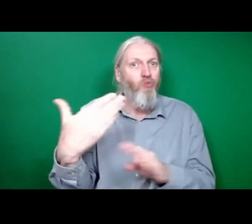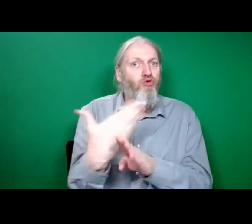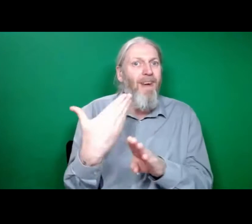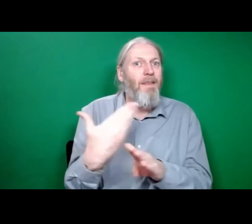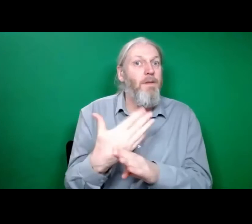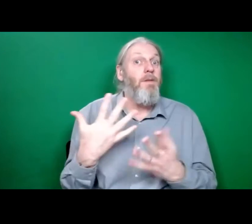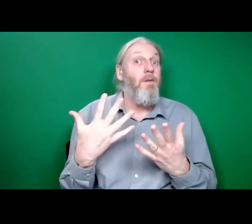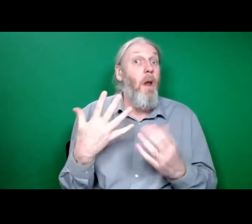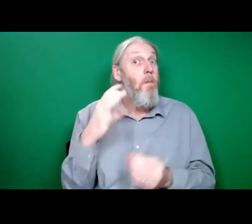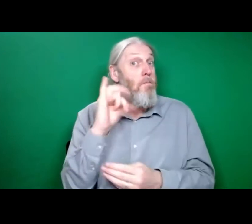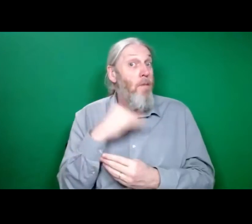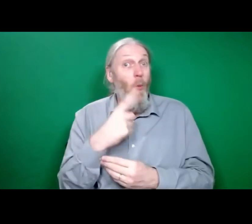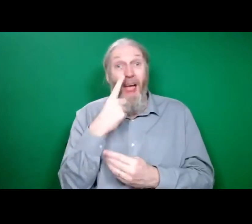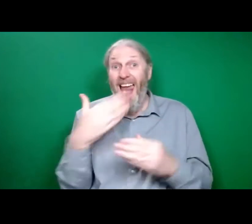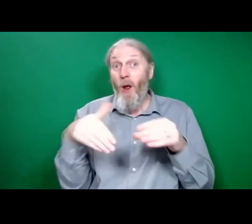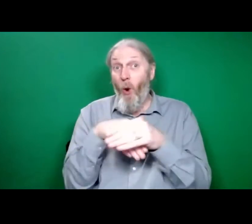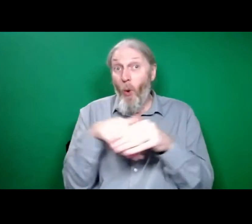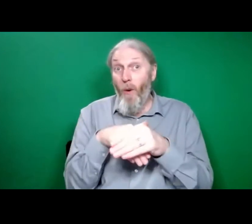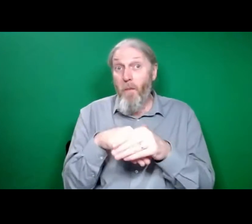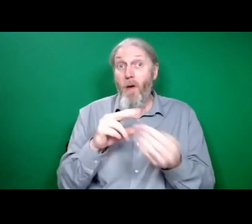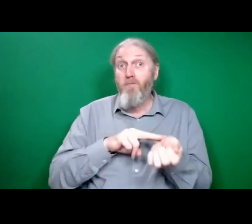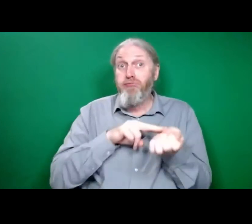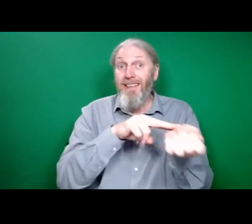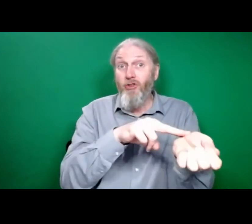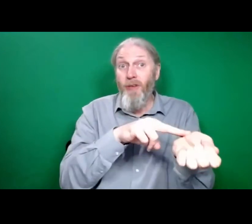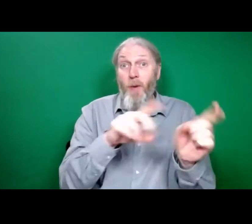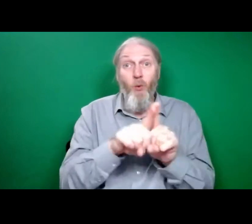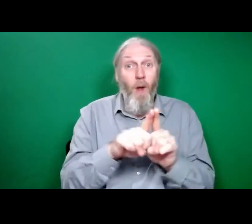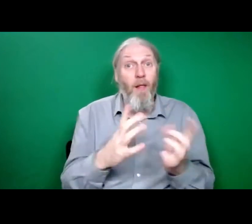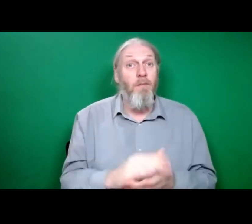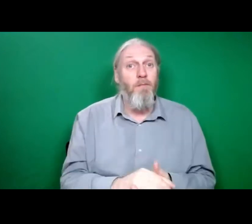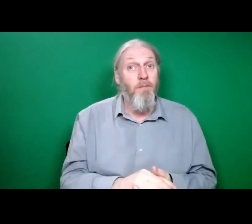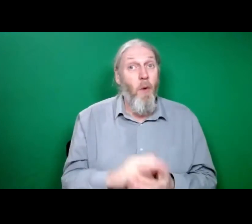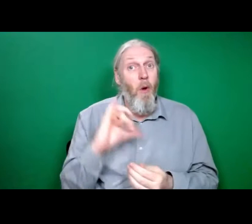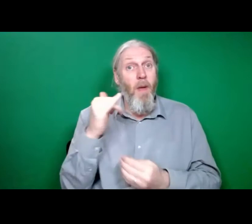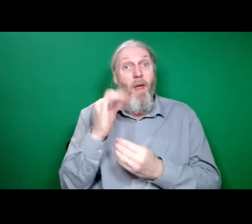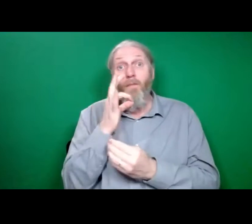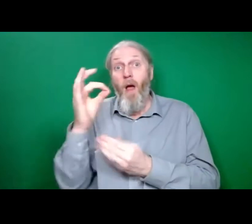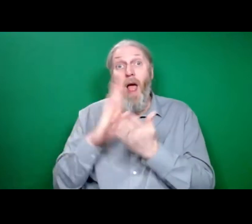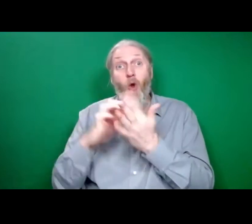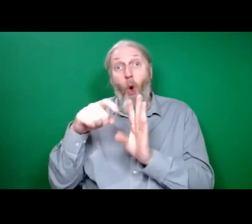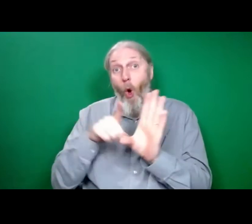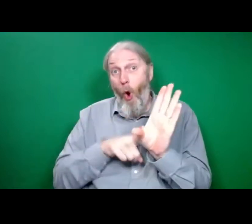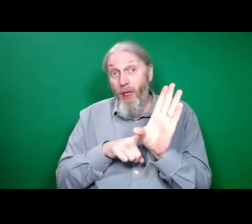Maybe perhaps start with Paul and then come on to whoever else would like to answer it. "What are the most effective ways to engage with